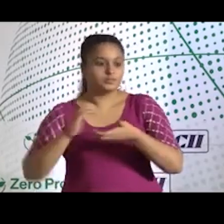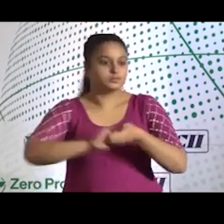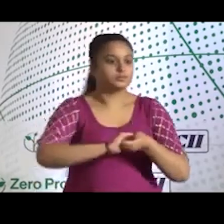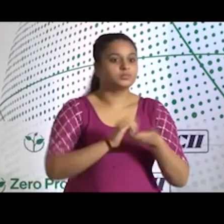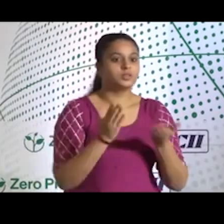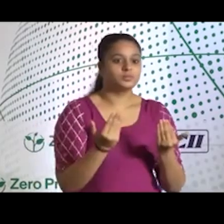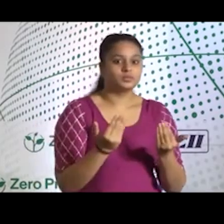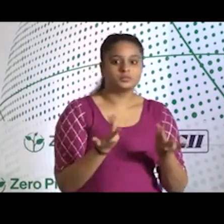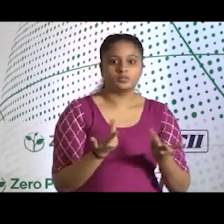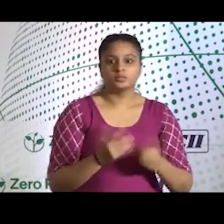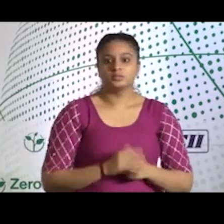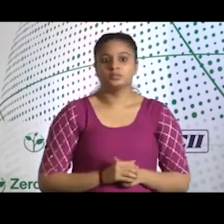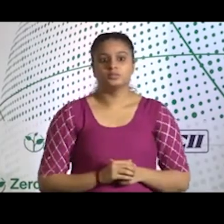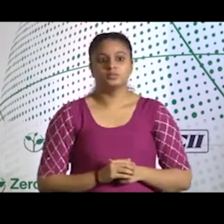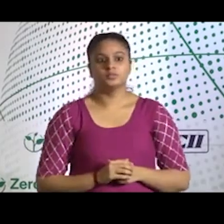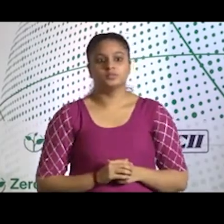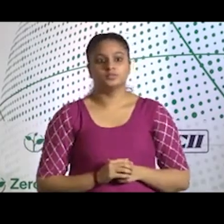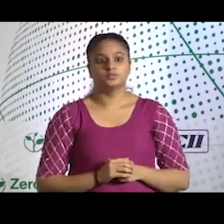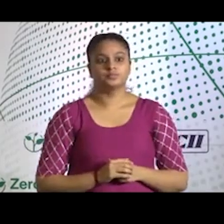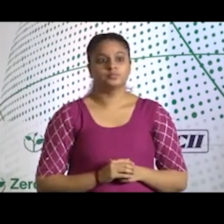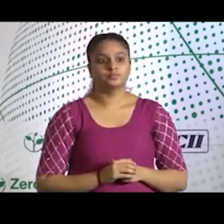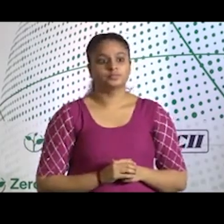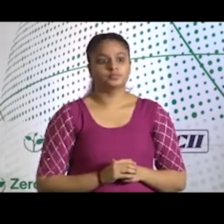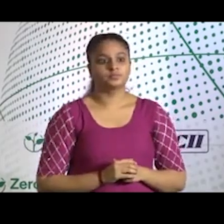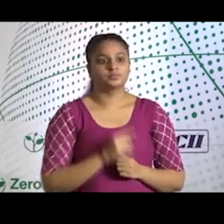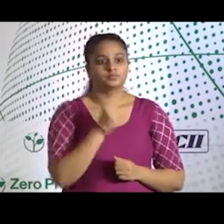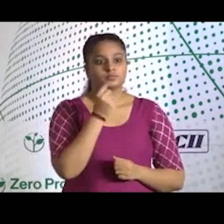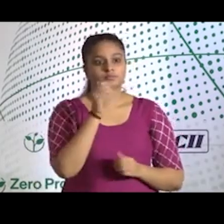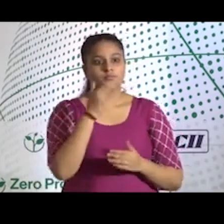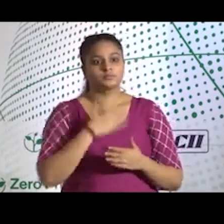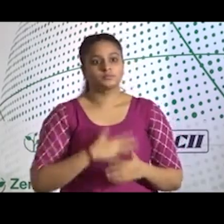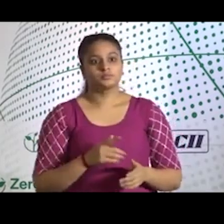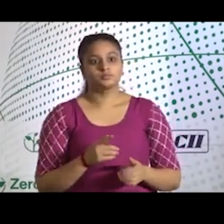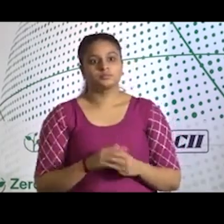And we wrap it up because I don't want to. Yeah, thank you.